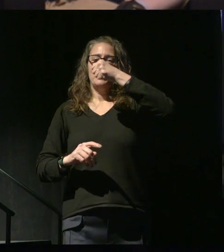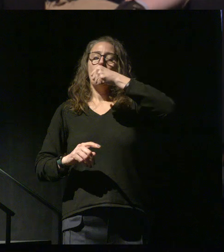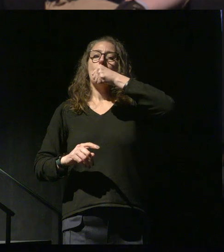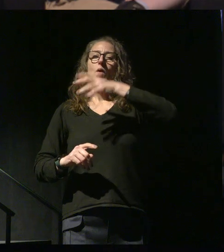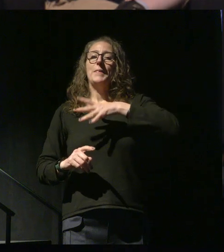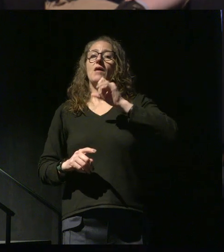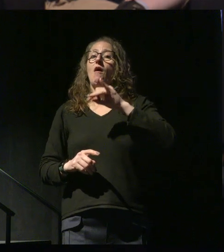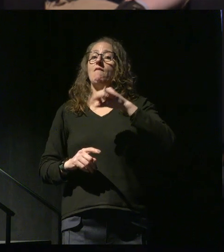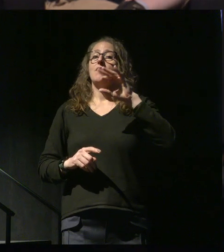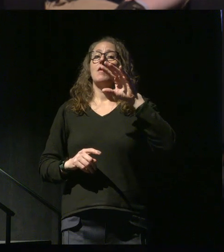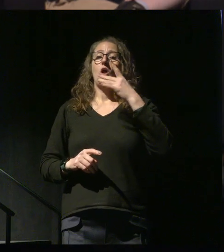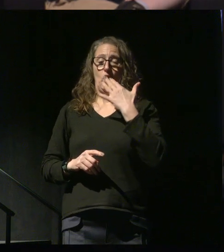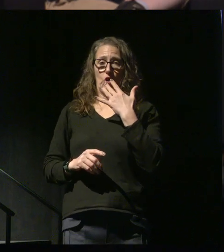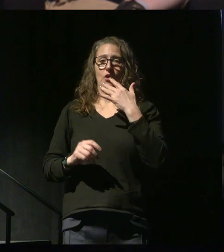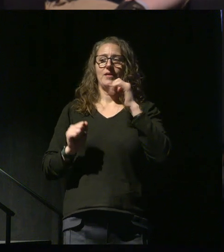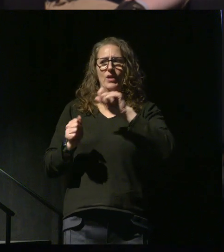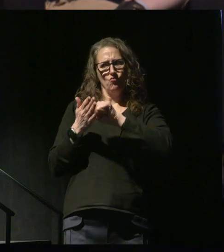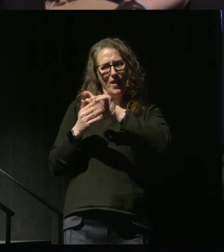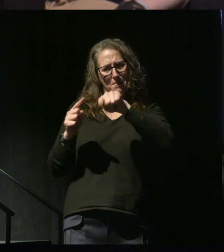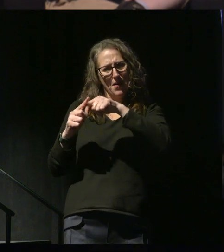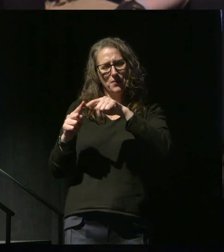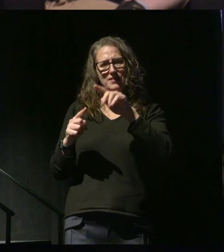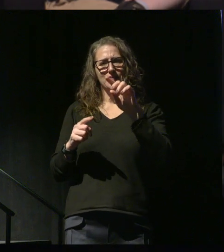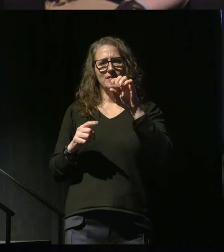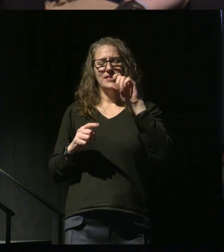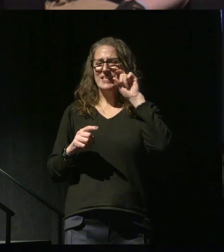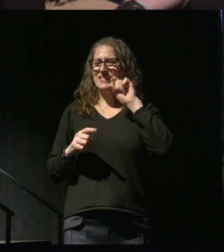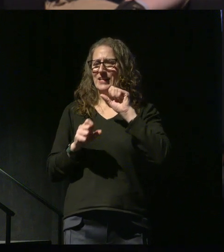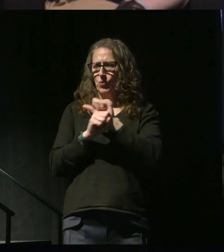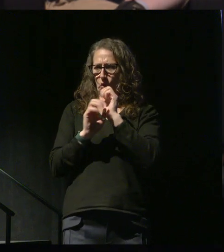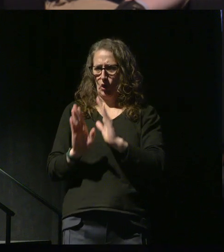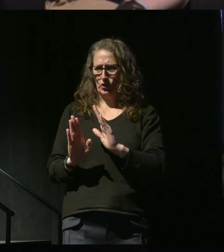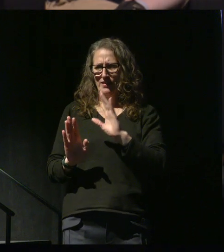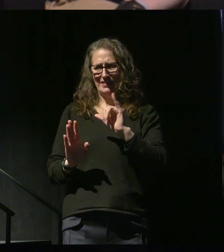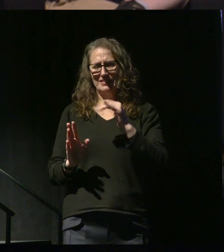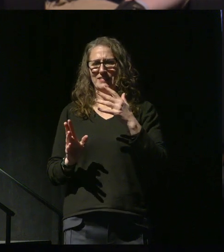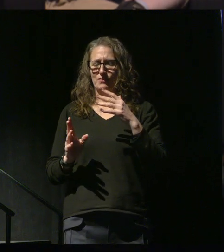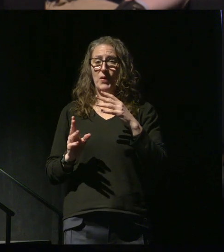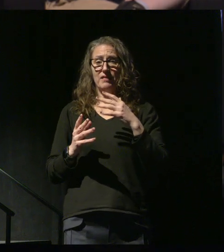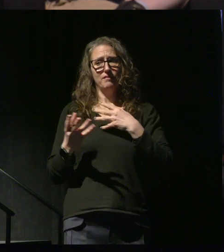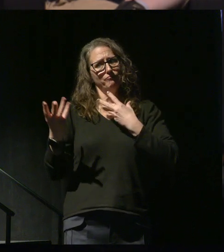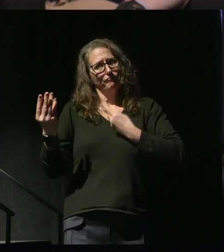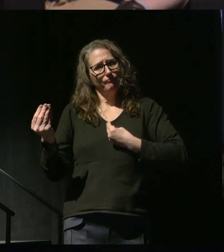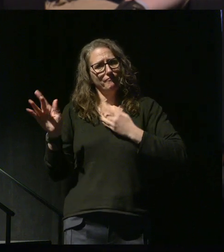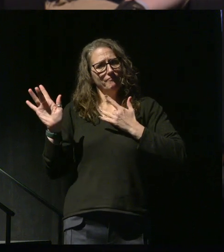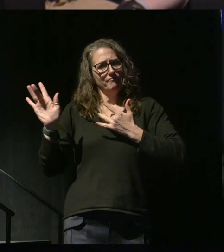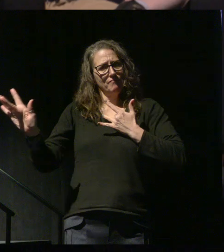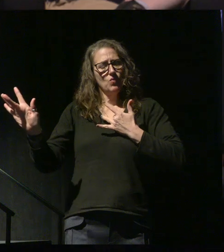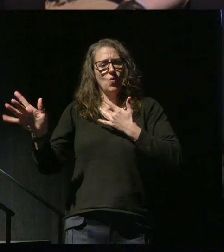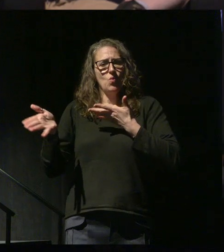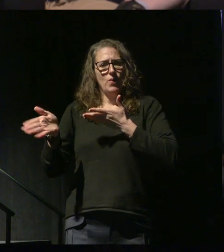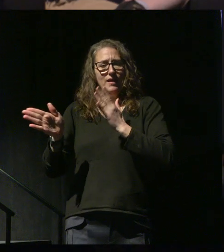Like that's kind of amazing to me. It's an amazing thing and I think on some level,